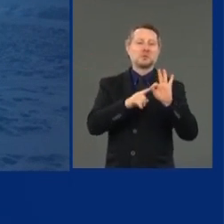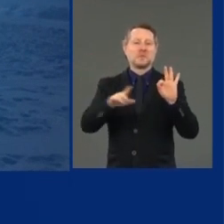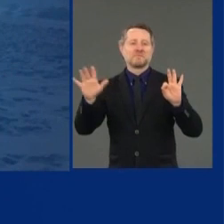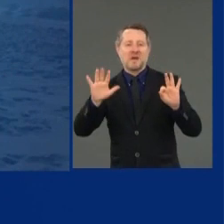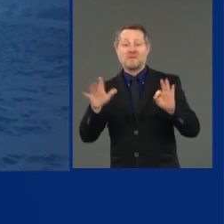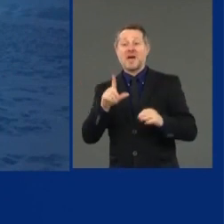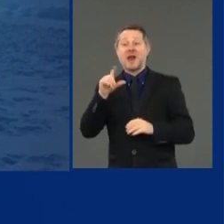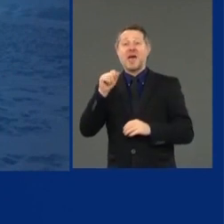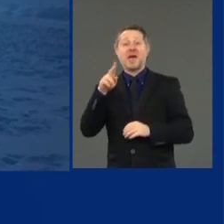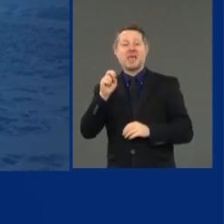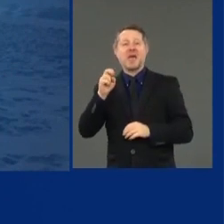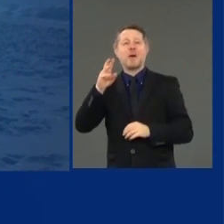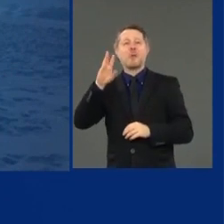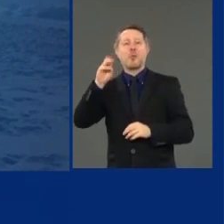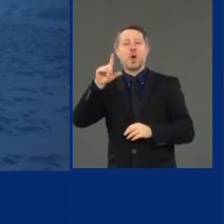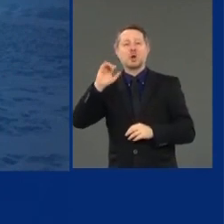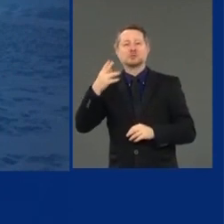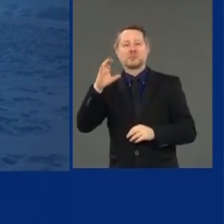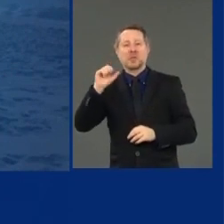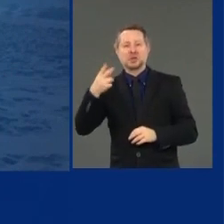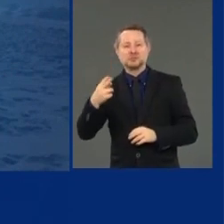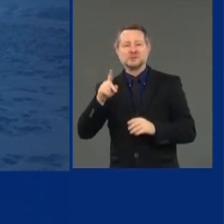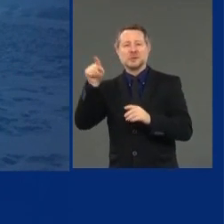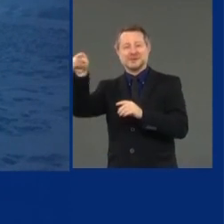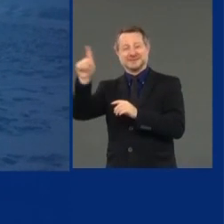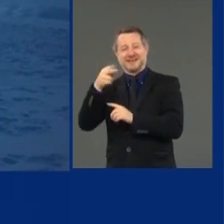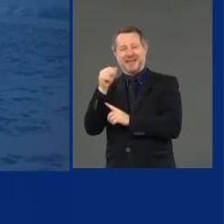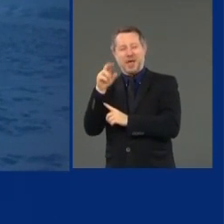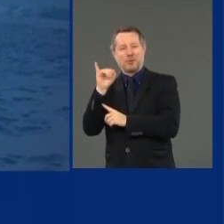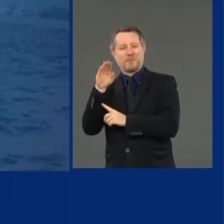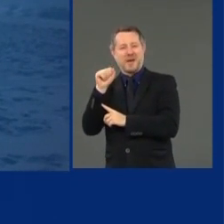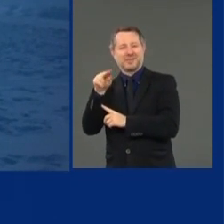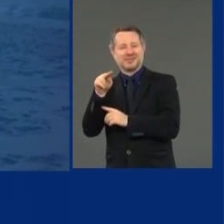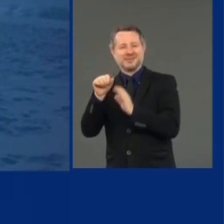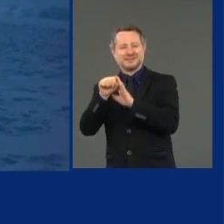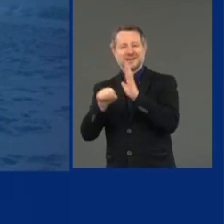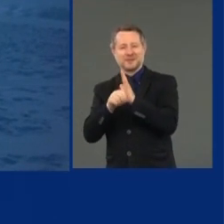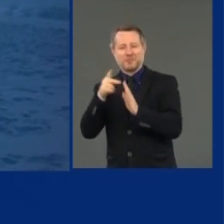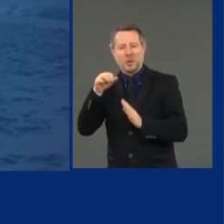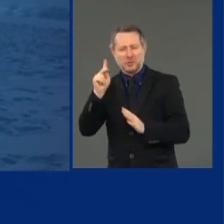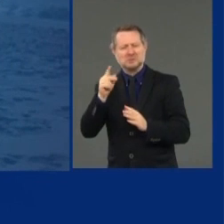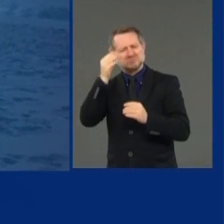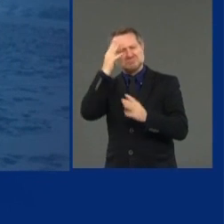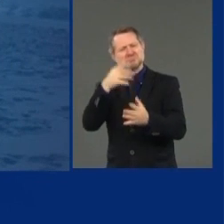9:00 A.M. UNTIL 5:00 P.M. AND THE PEACH IN HARRIMAN STATE